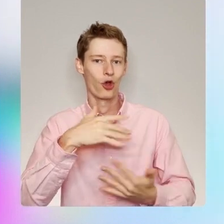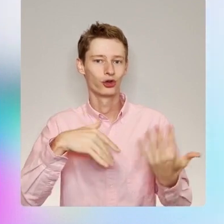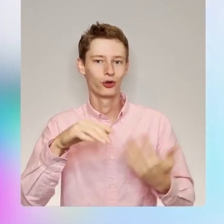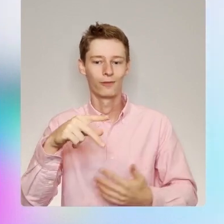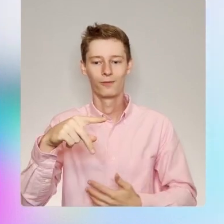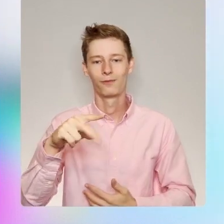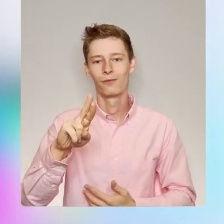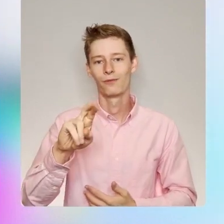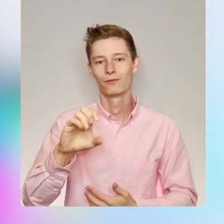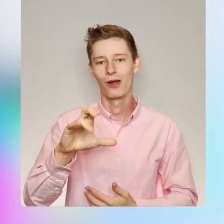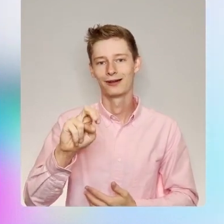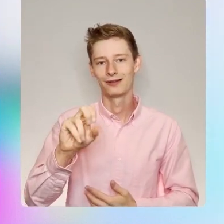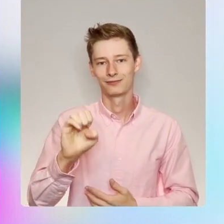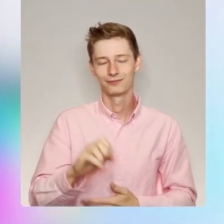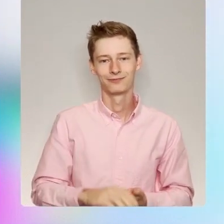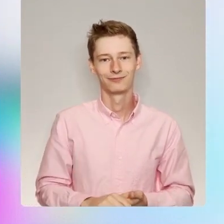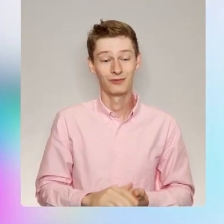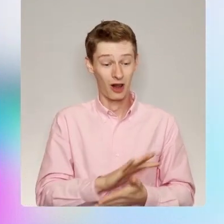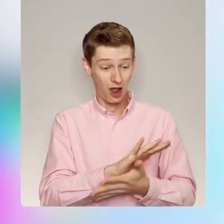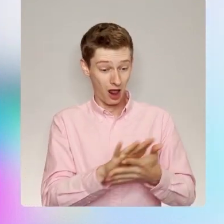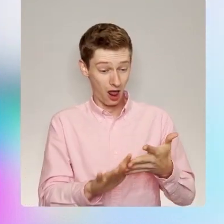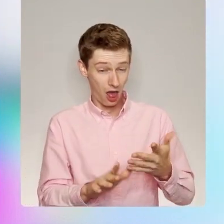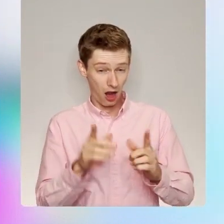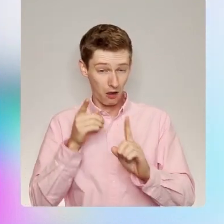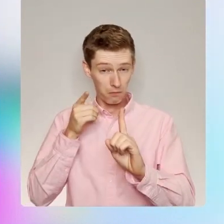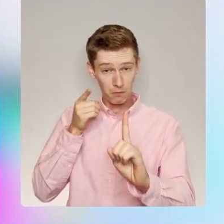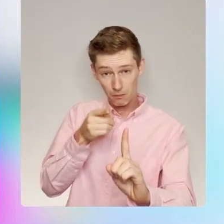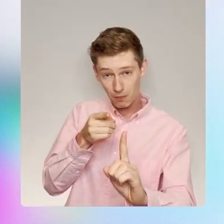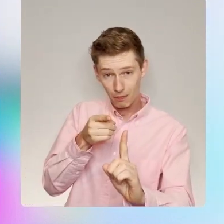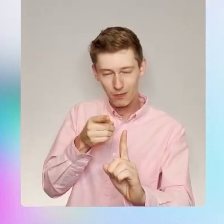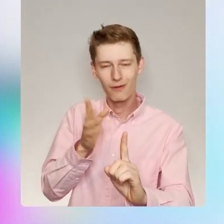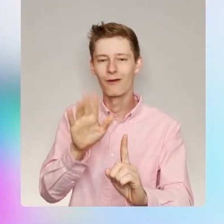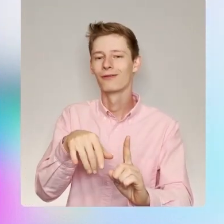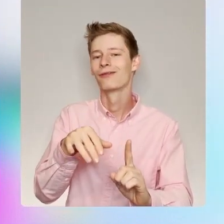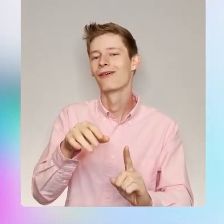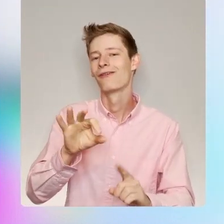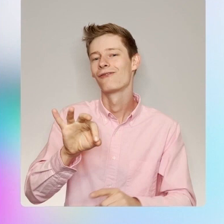Now to bring this all home here is a fun demo built